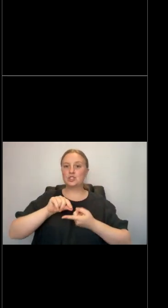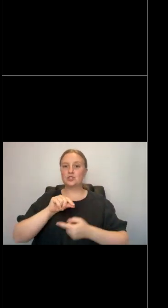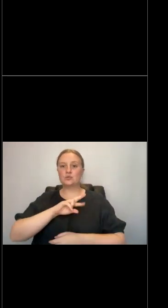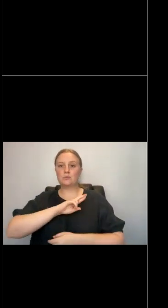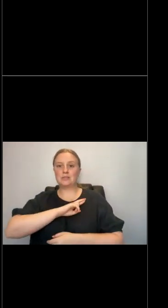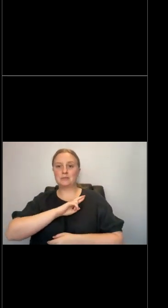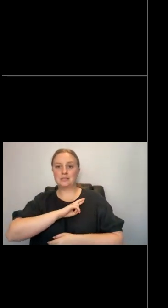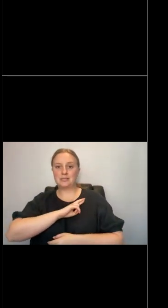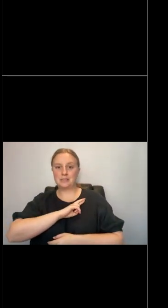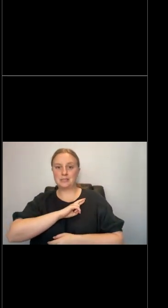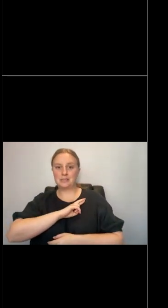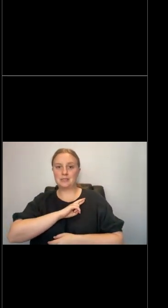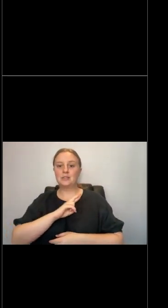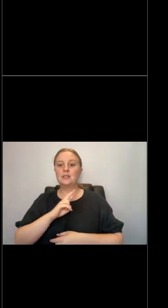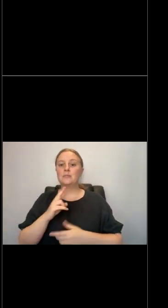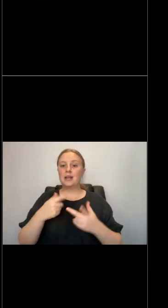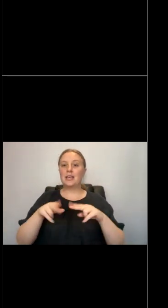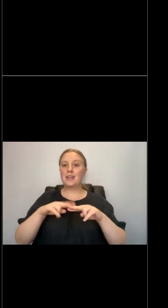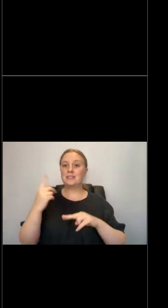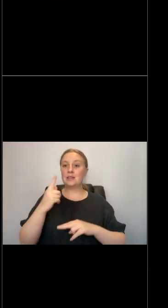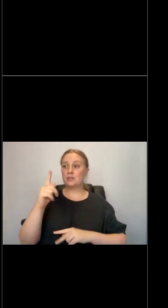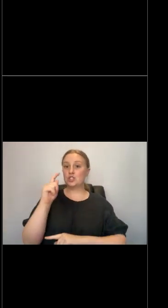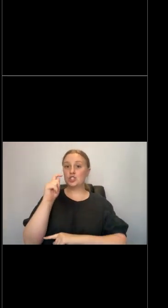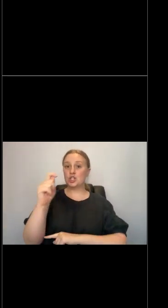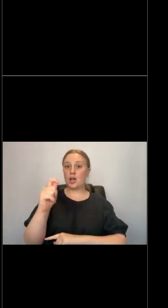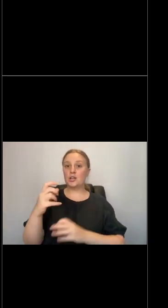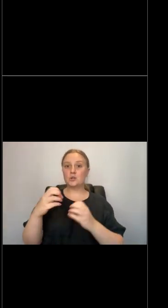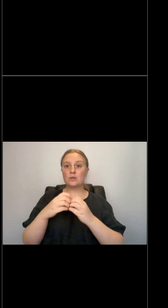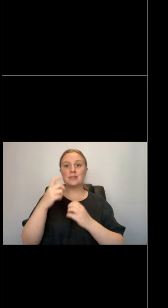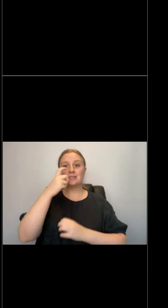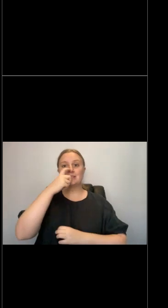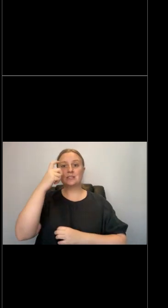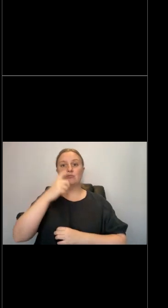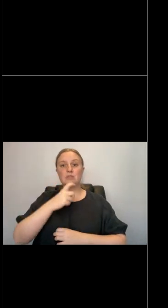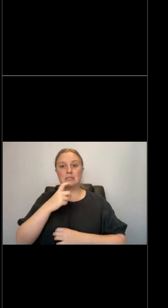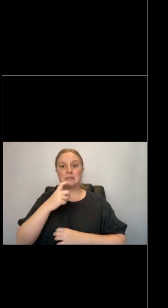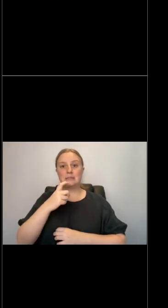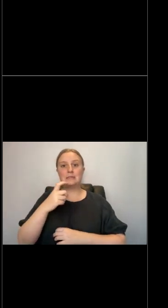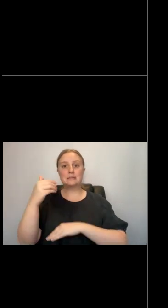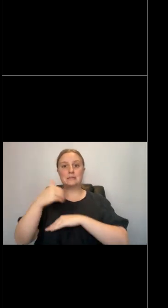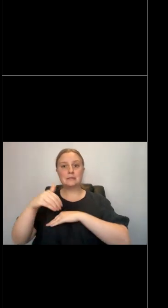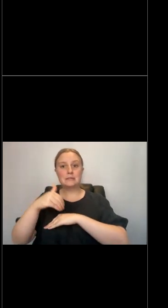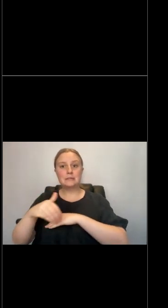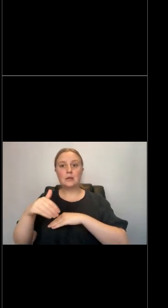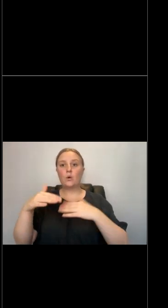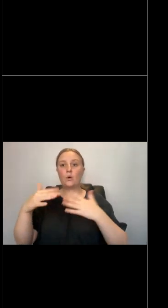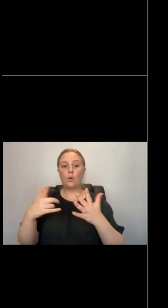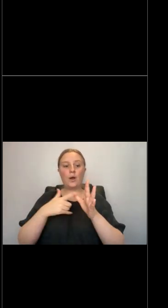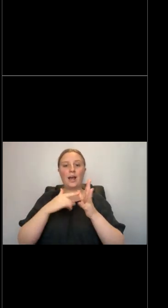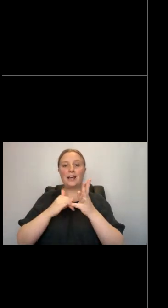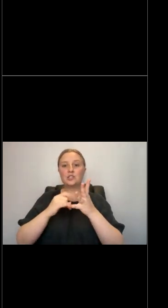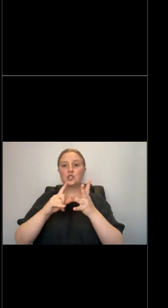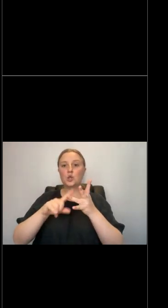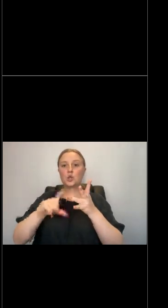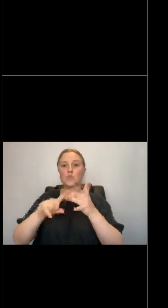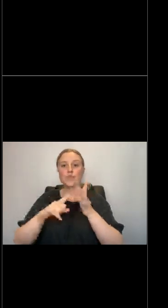an indictable offense or a serious offense or remember or an associated offense, and it appears that maybe